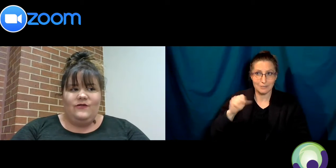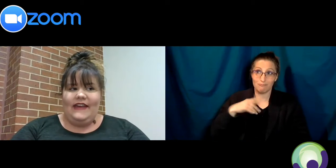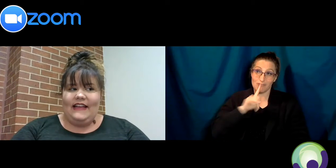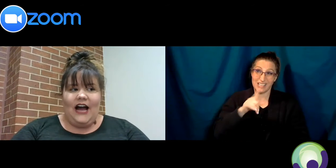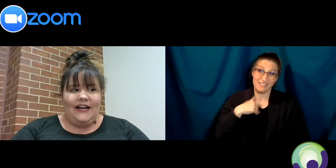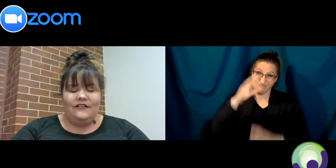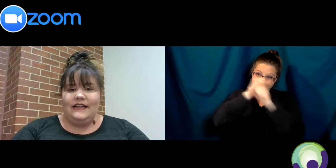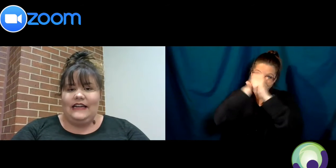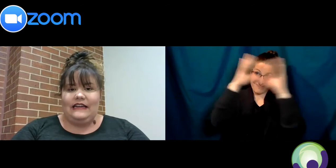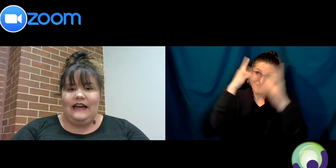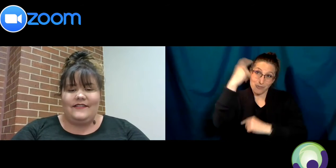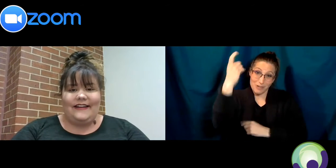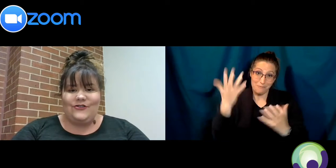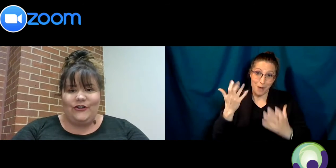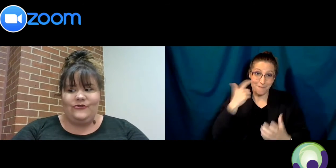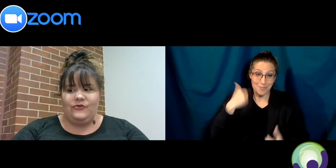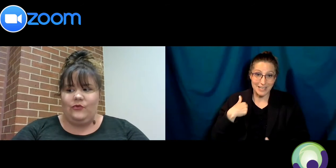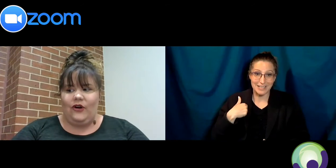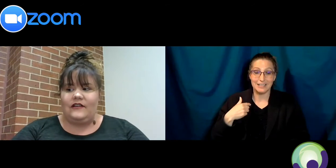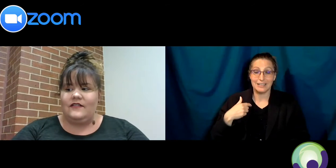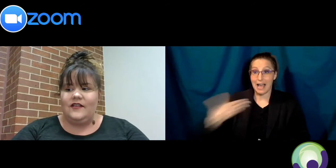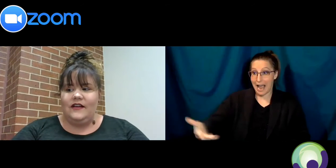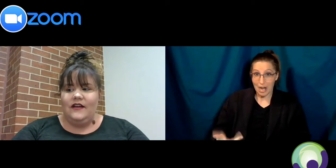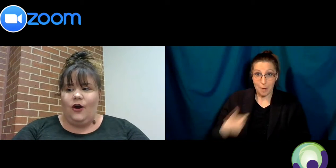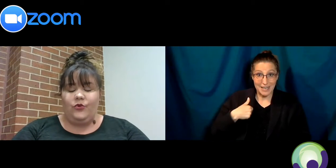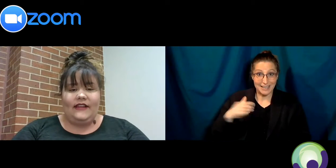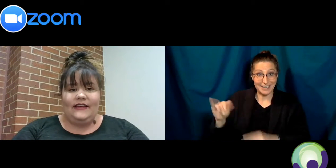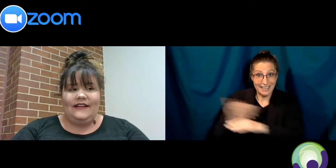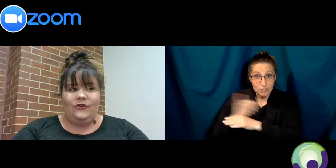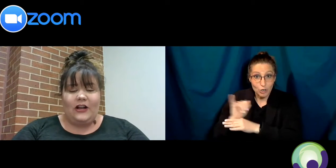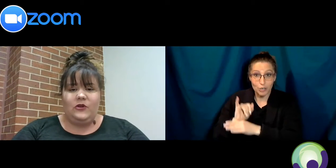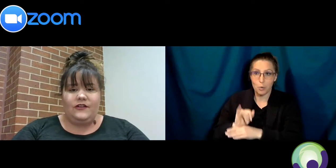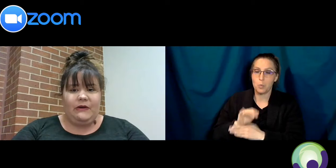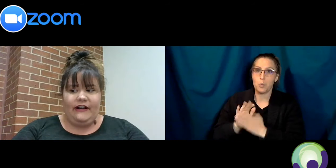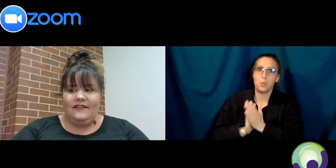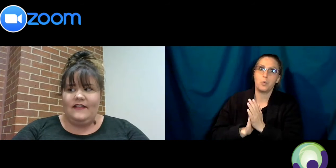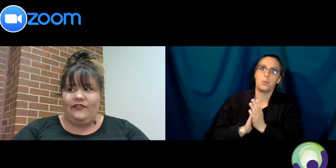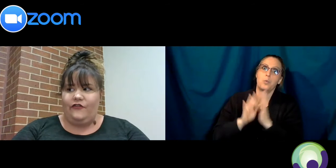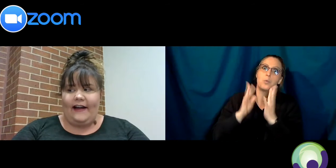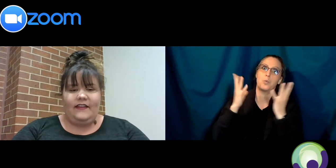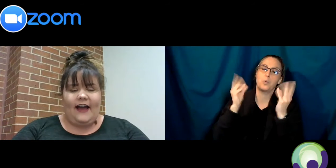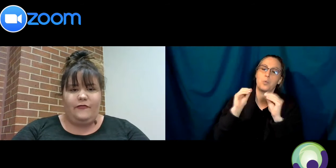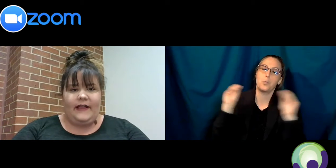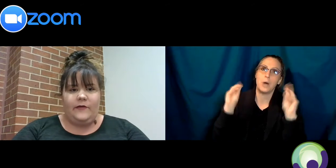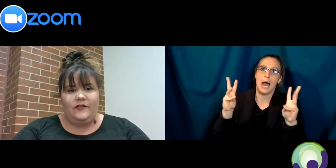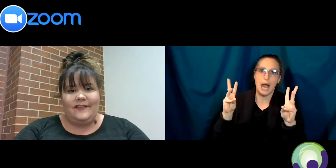Getting hired as an intern was a really incredible experience and the fact that I've been able to